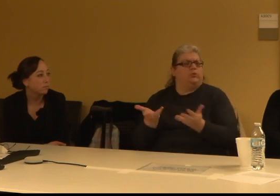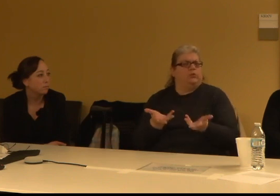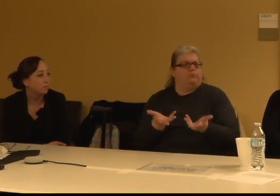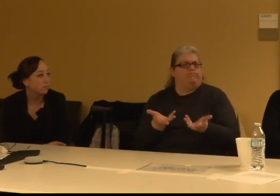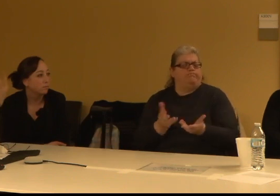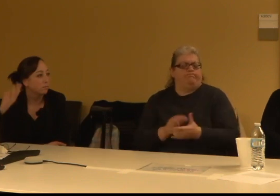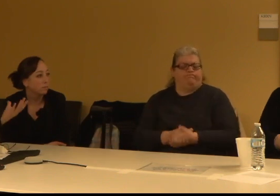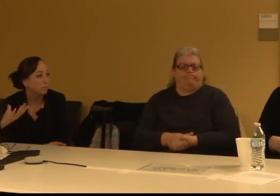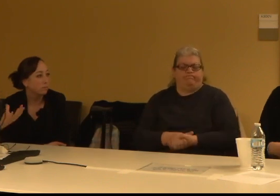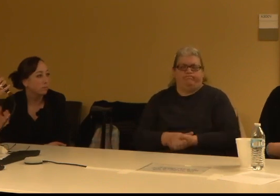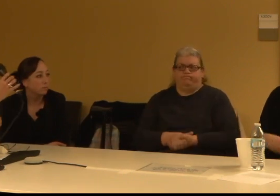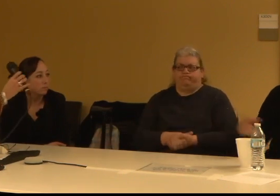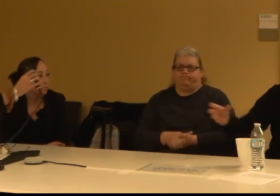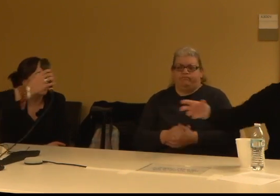as a community with diversity.